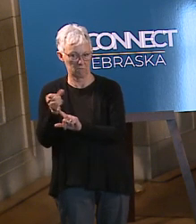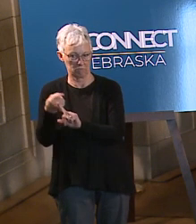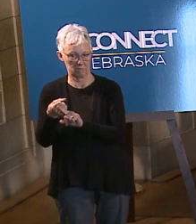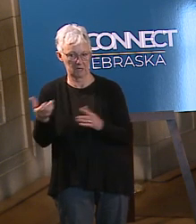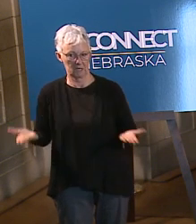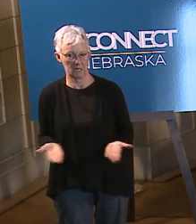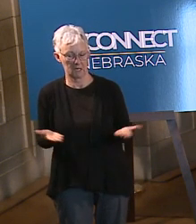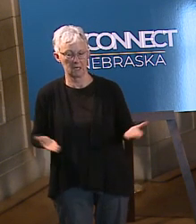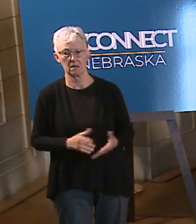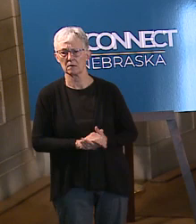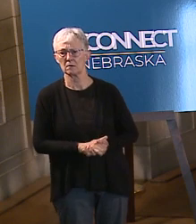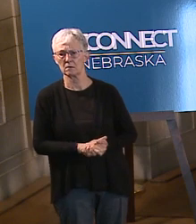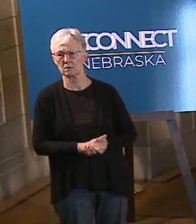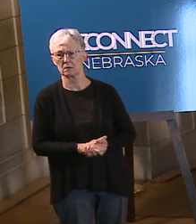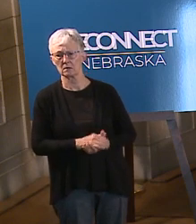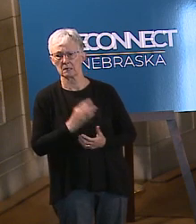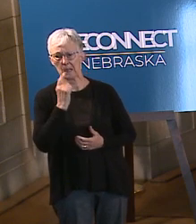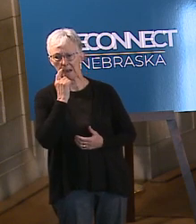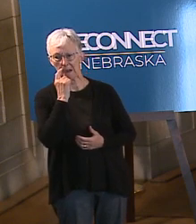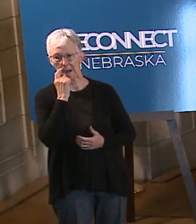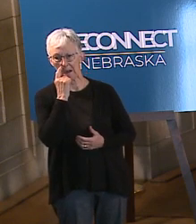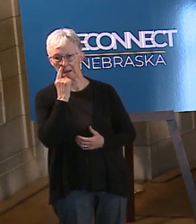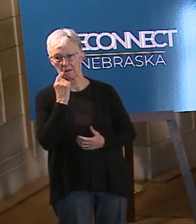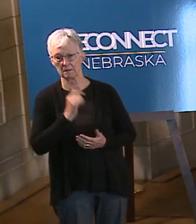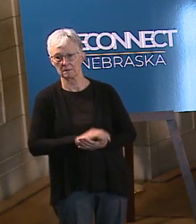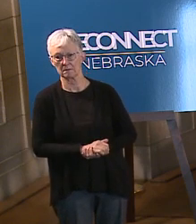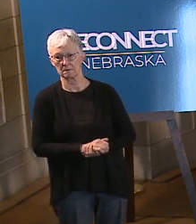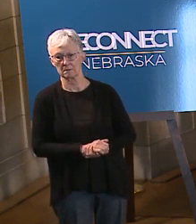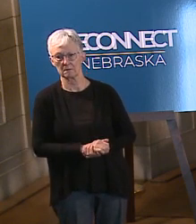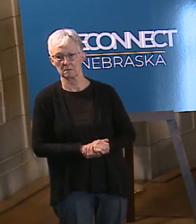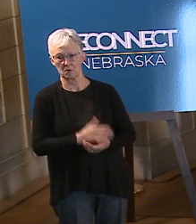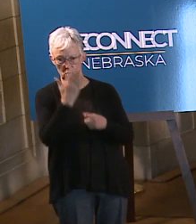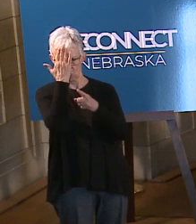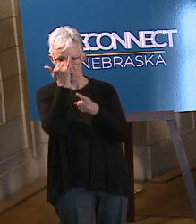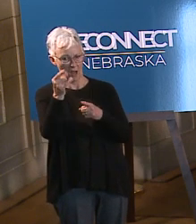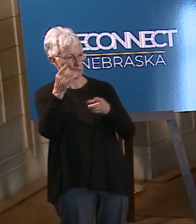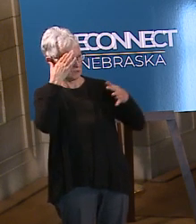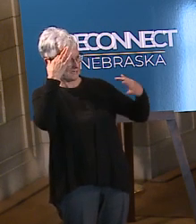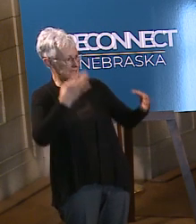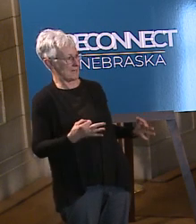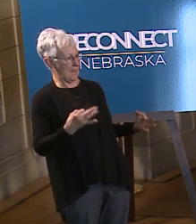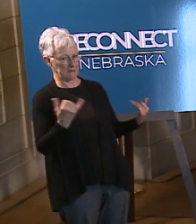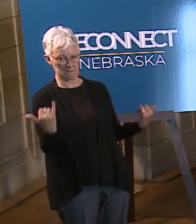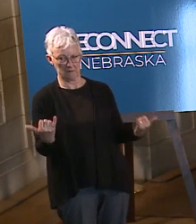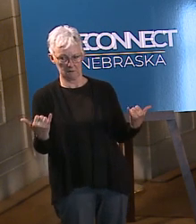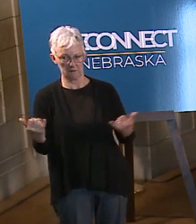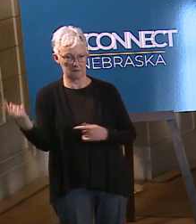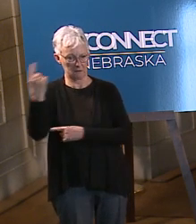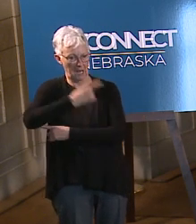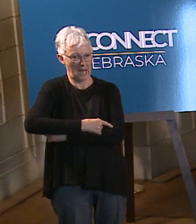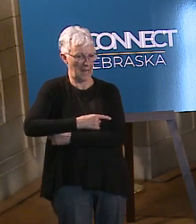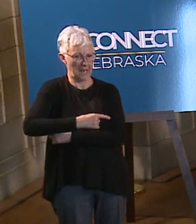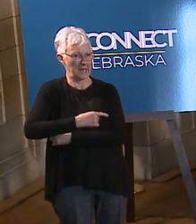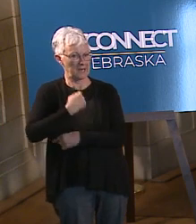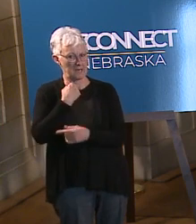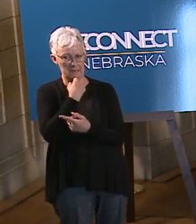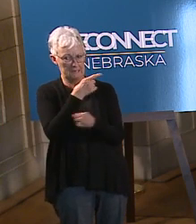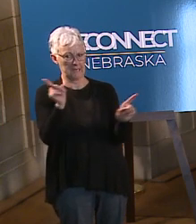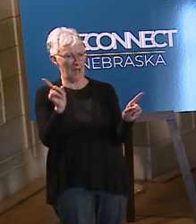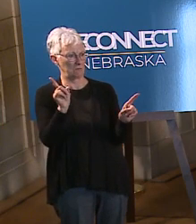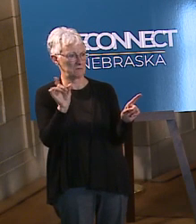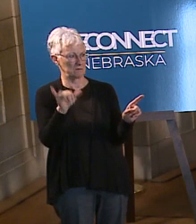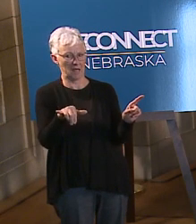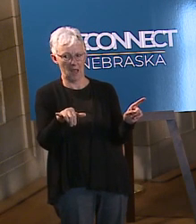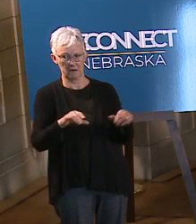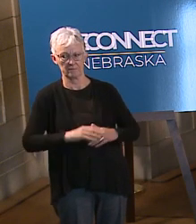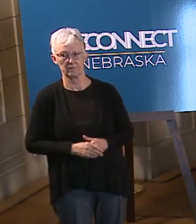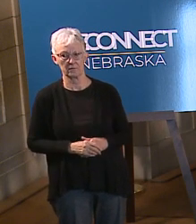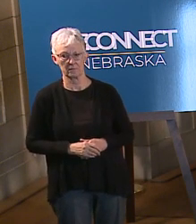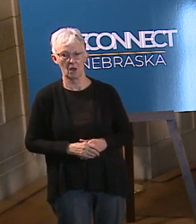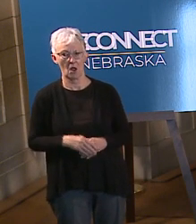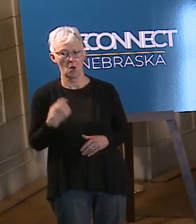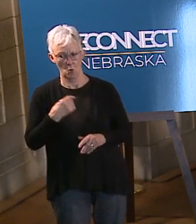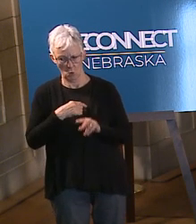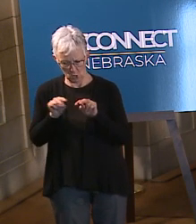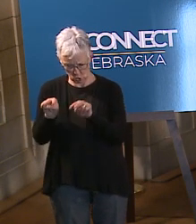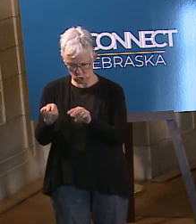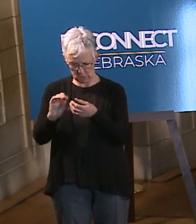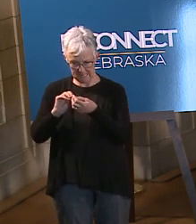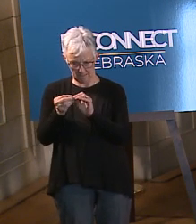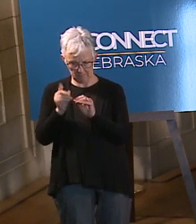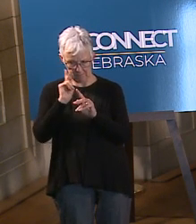WE WANT EVERYBODY TO MOVE